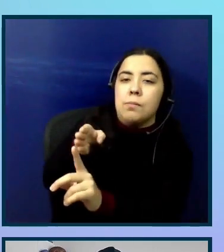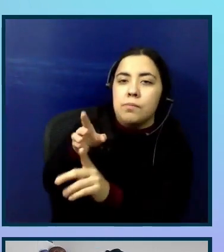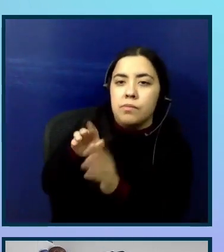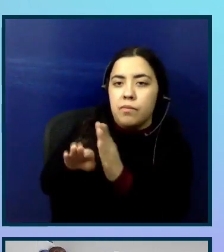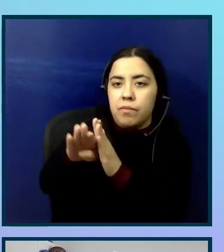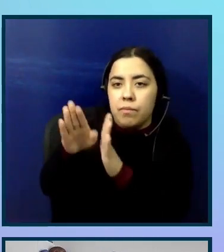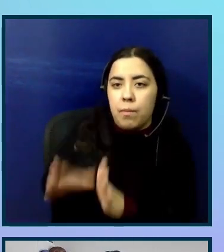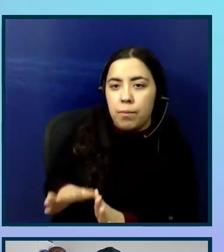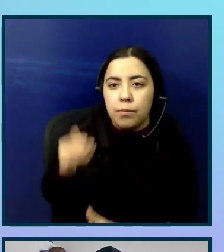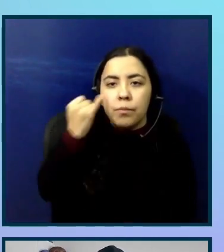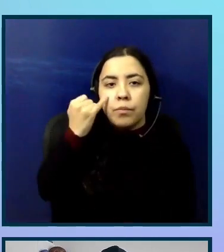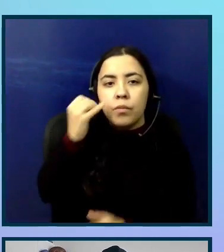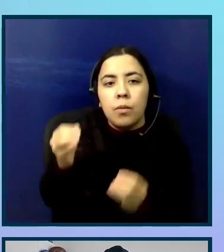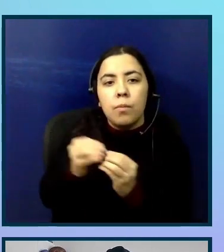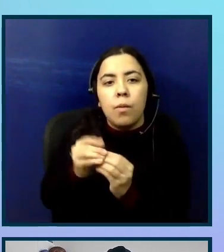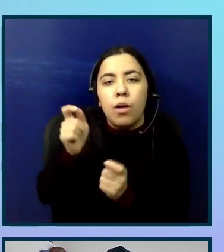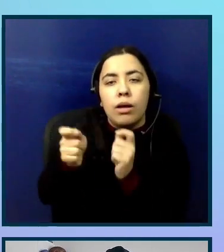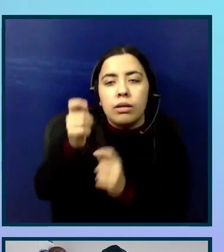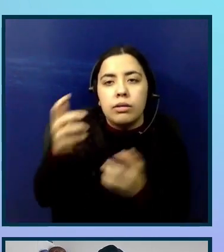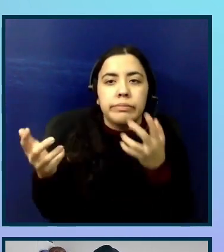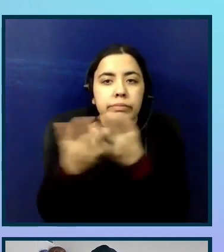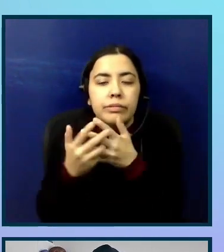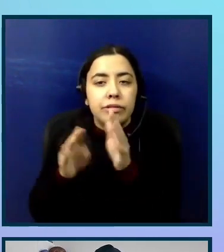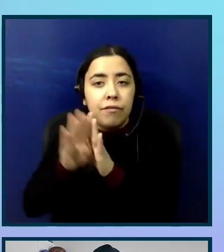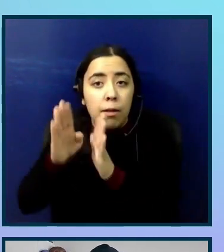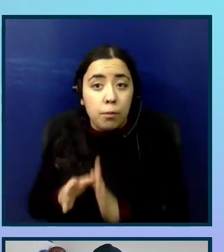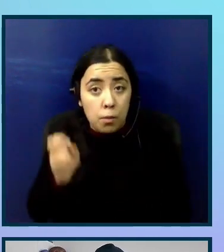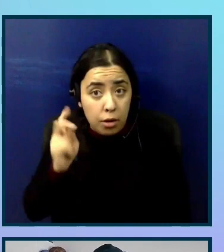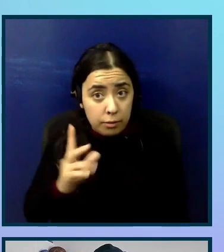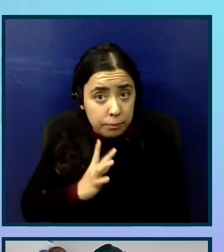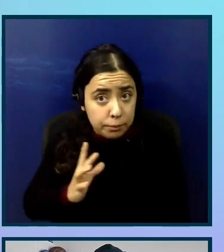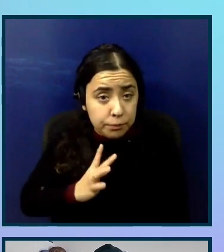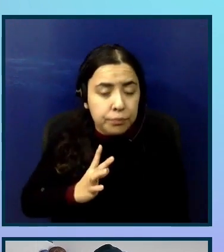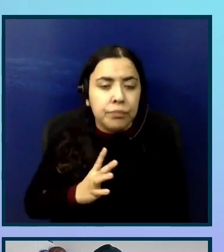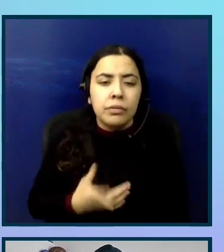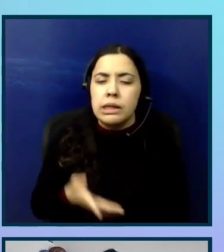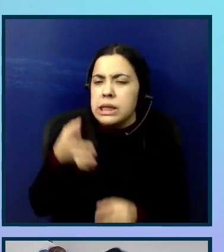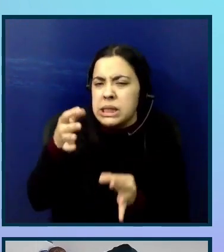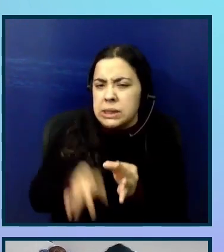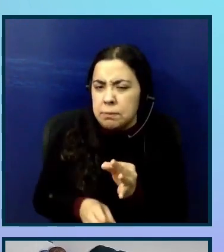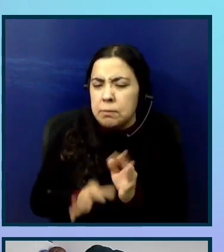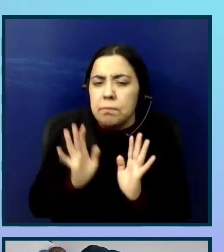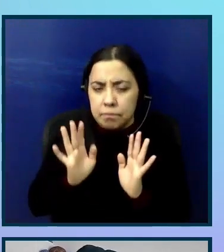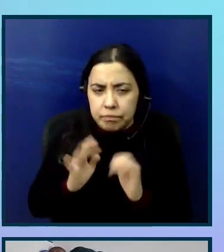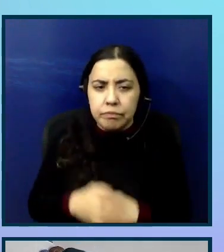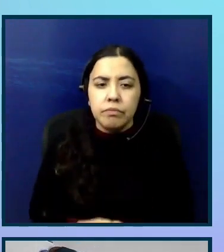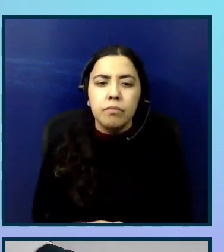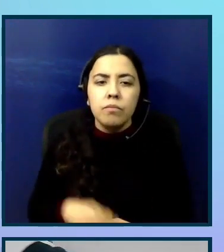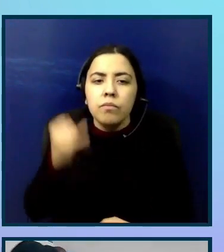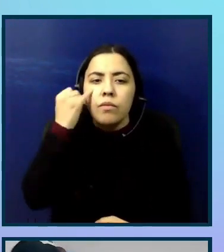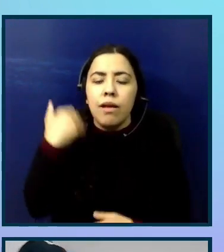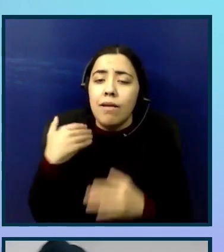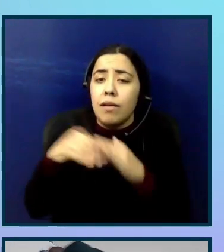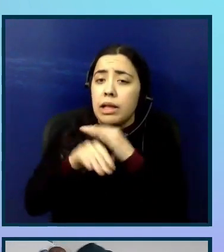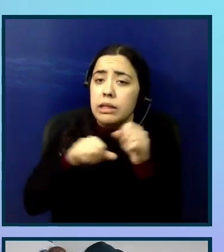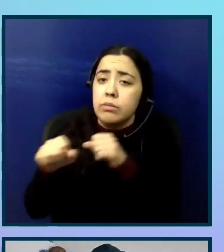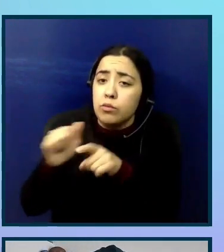Let's make it a little bit more custom to them. So this can be as simple as the following. I can take an accessibility training course, right?